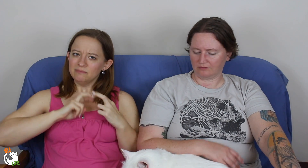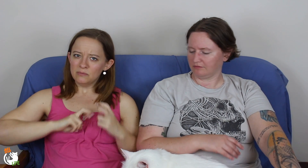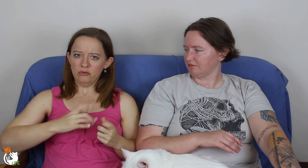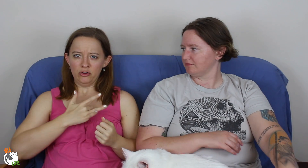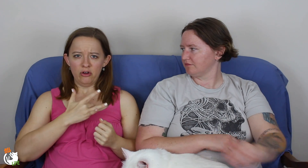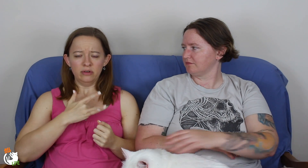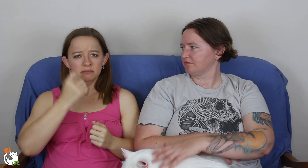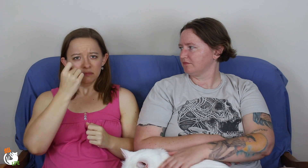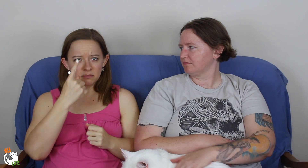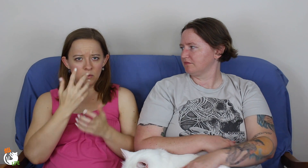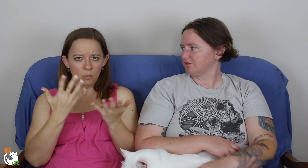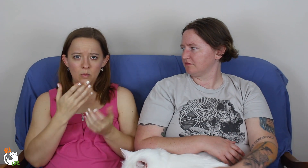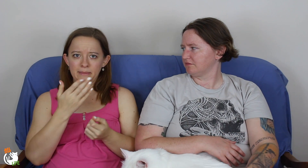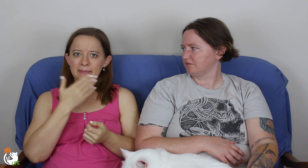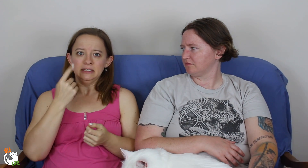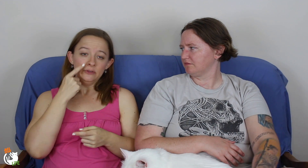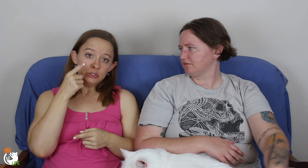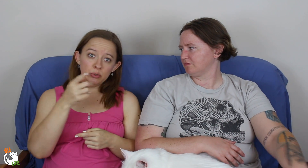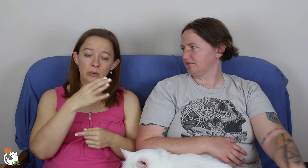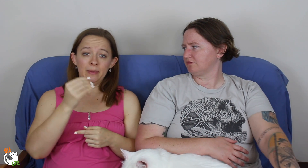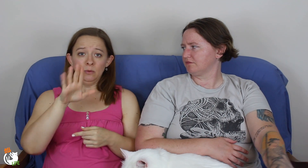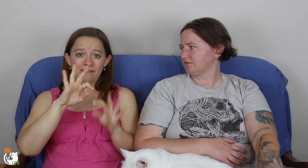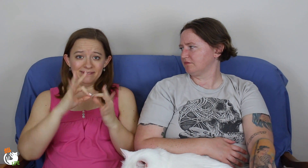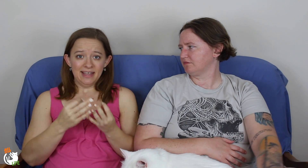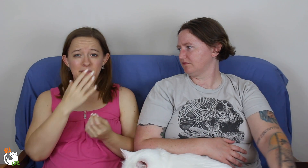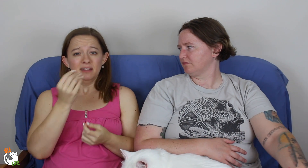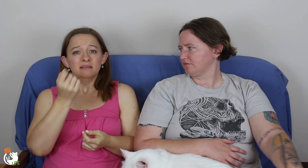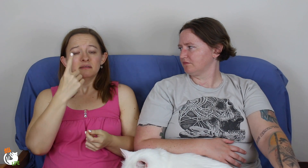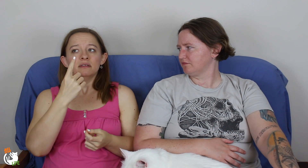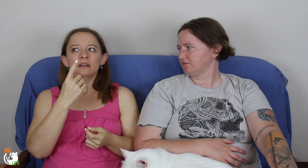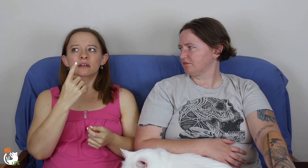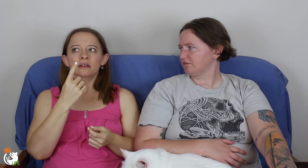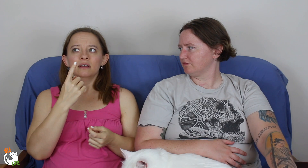Do your research and really look into your heart and decide what's best for you and your family.